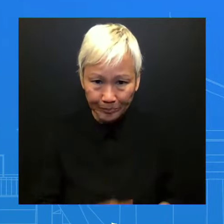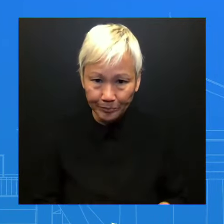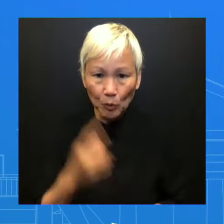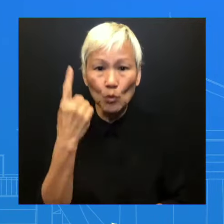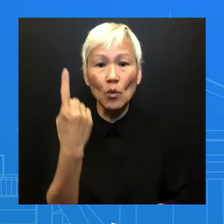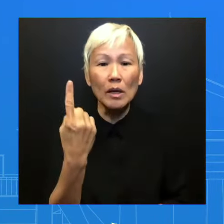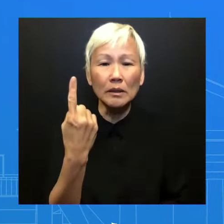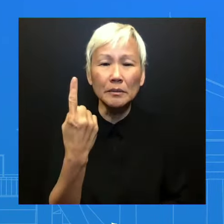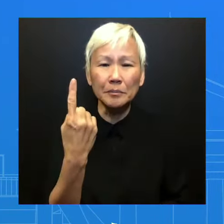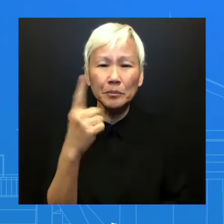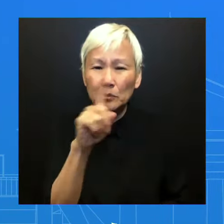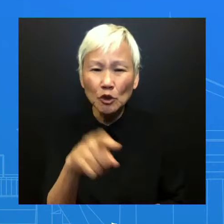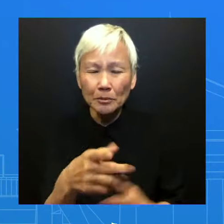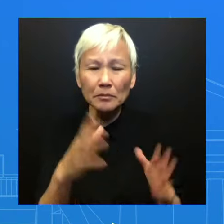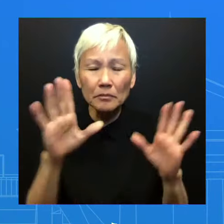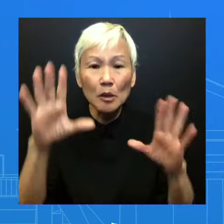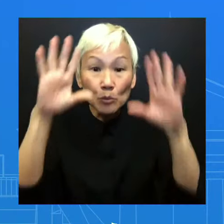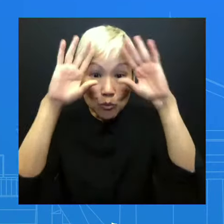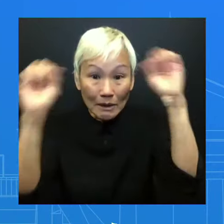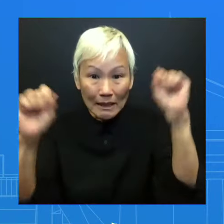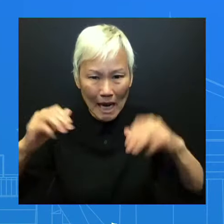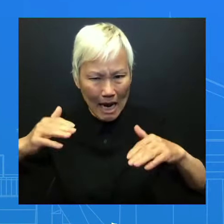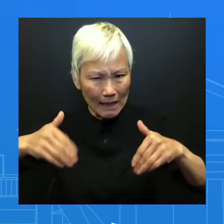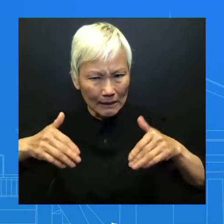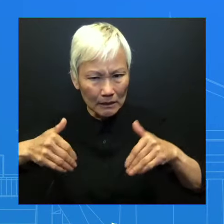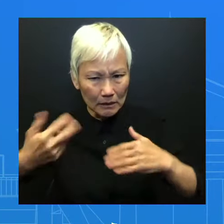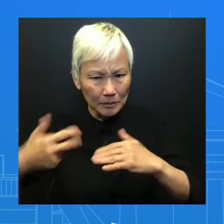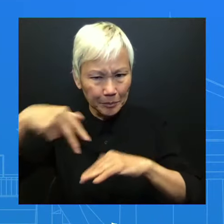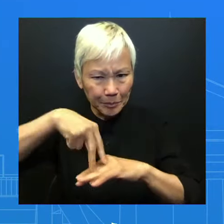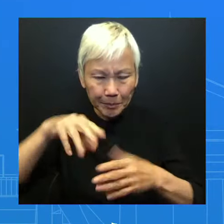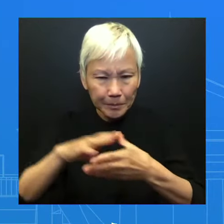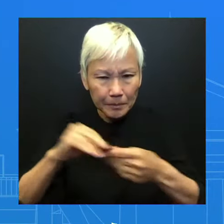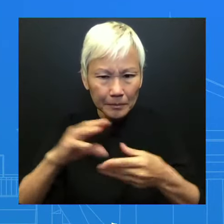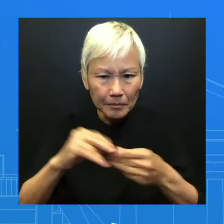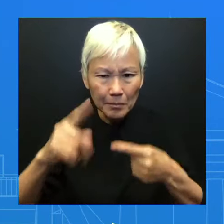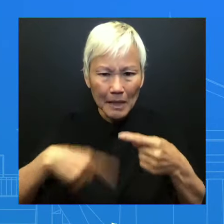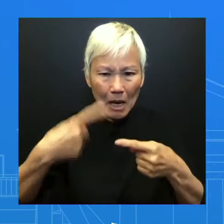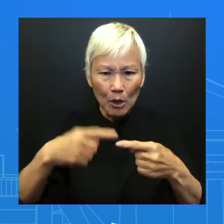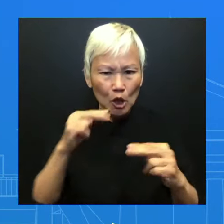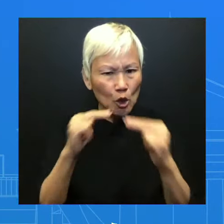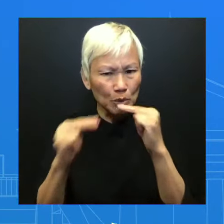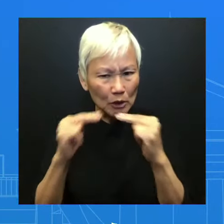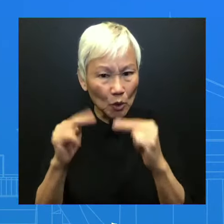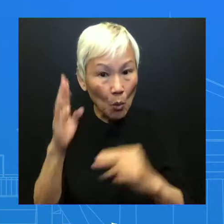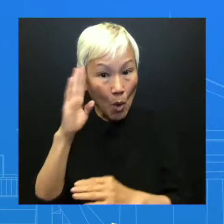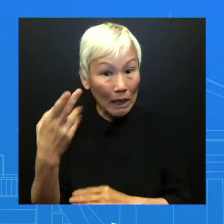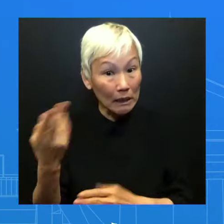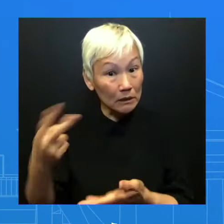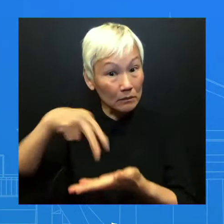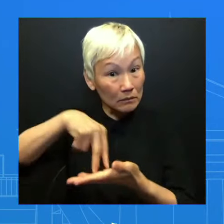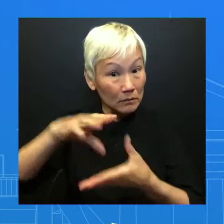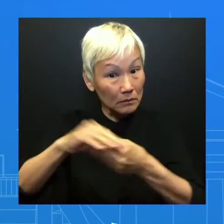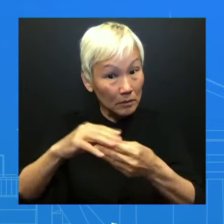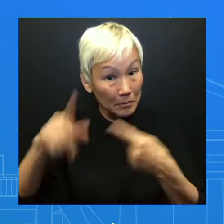I'm wondering if we might hear from him either in the Rose Garden here shortly or later today to offer an update on the -- Ms. Jean-Pierre: I would say: Stay tuned, my friend. The Press: "Stay tuned." All right.